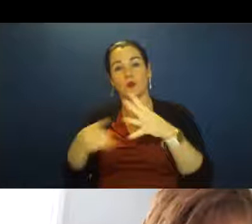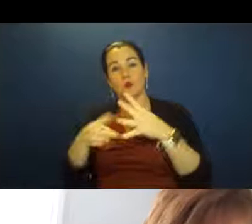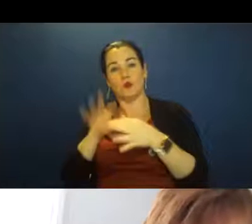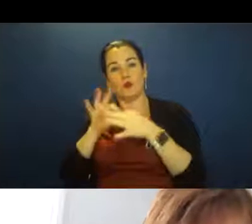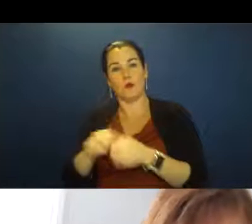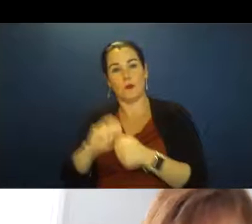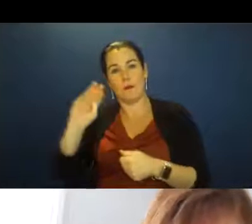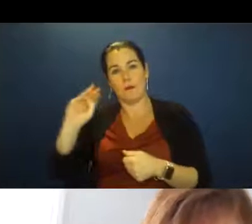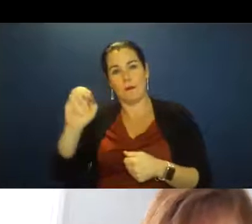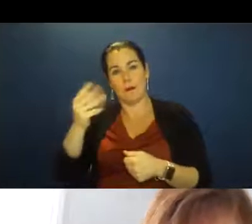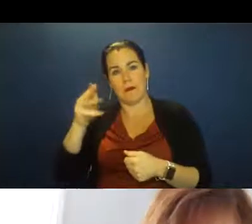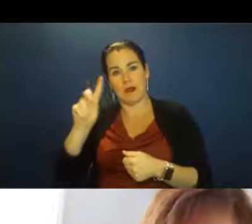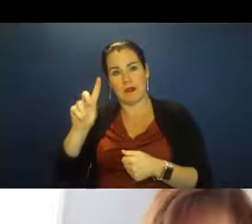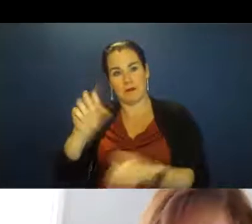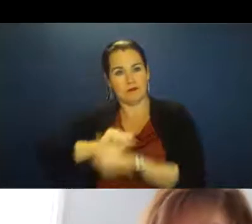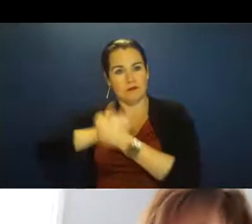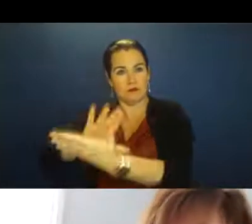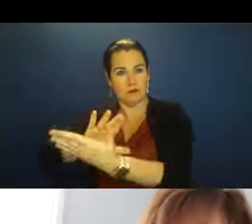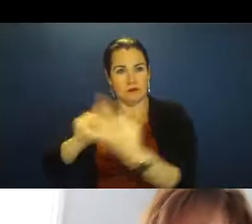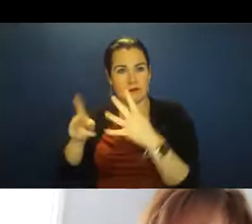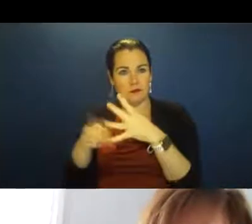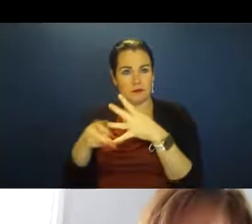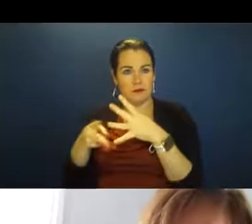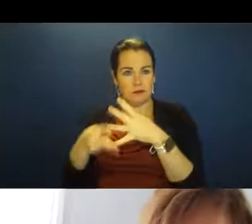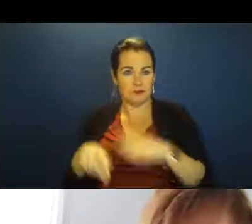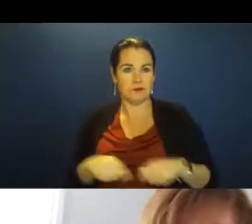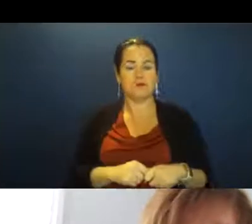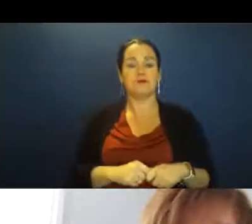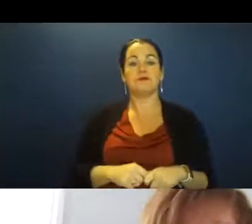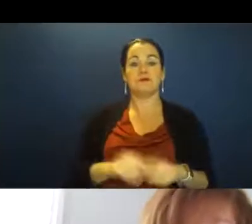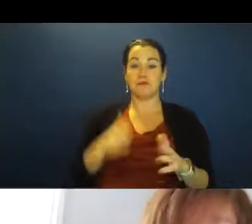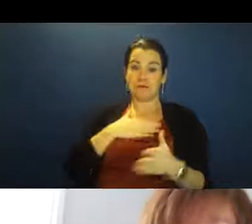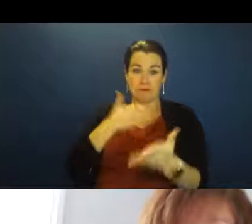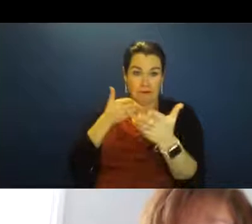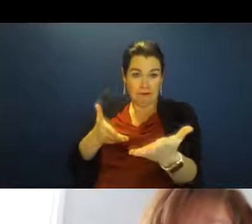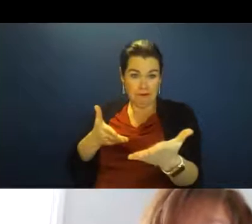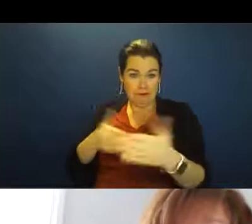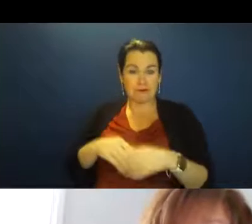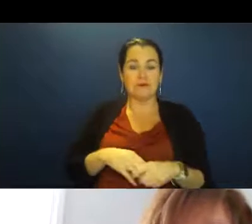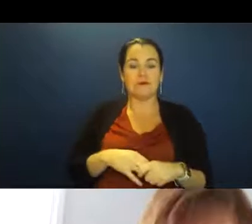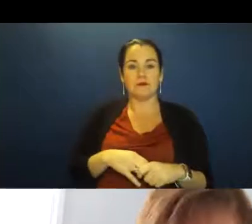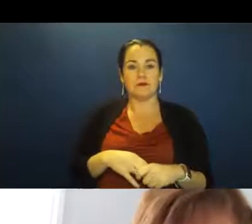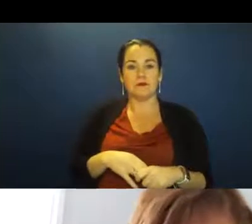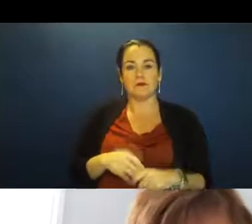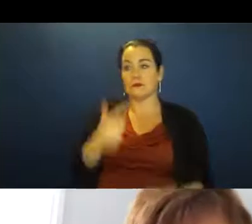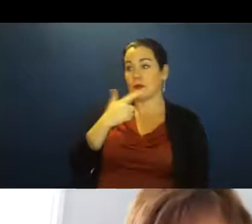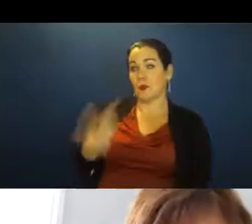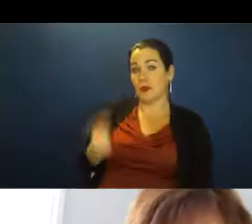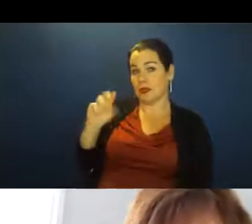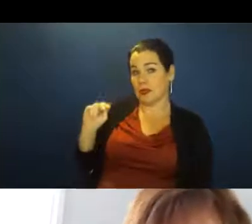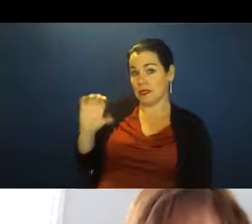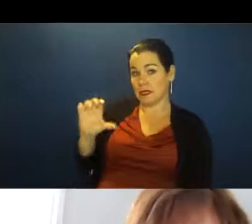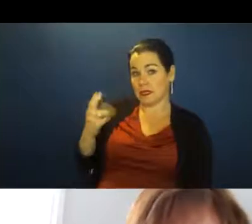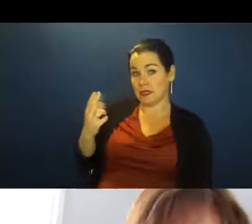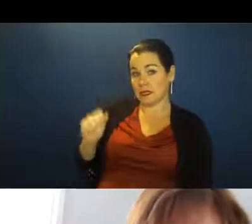You're right at the two-minute mark there.